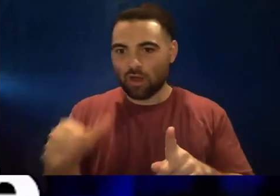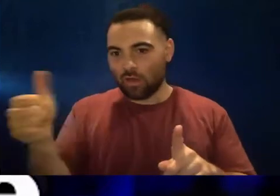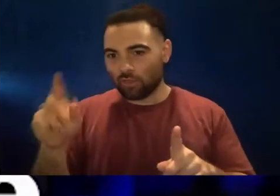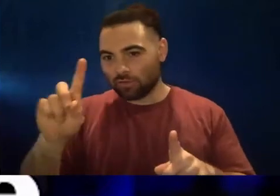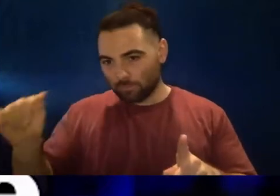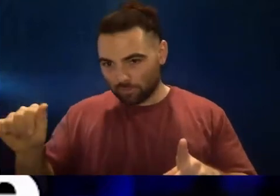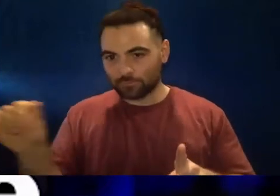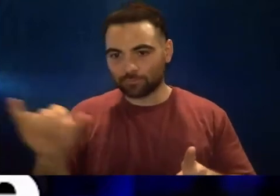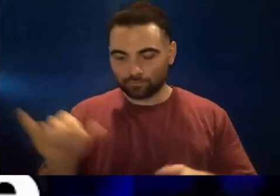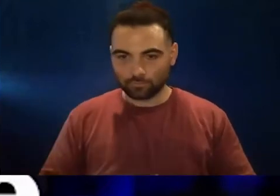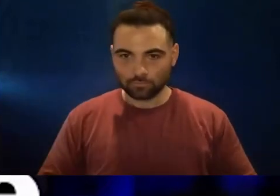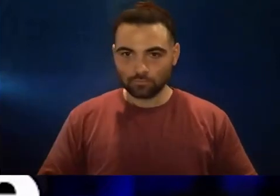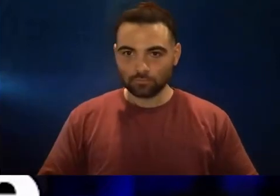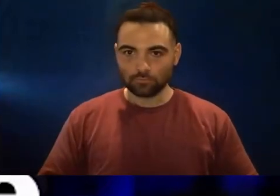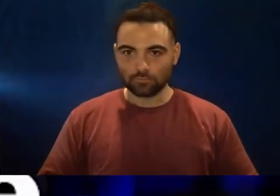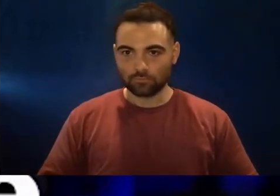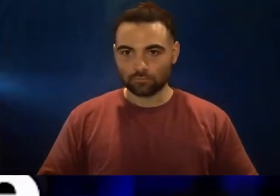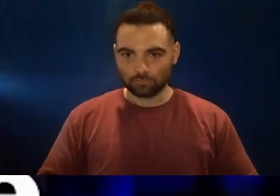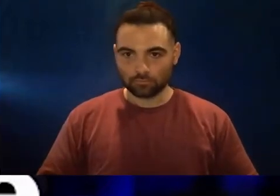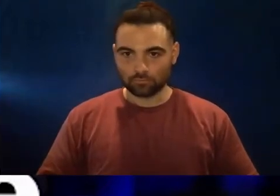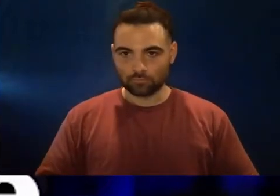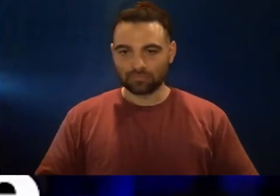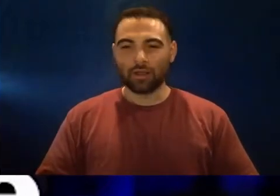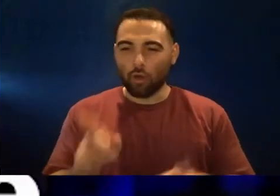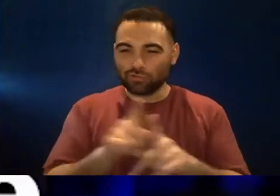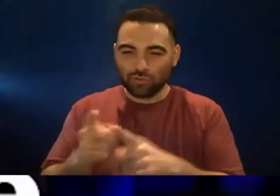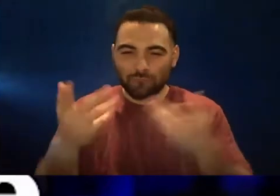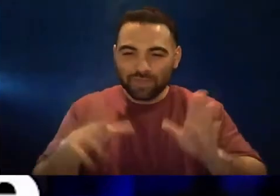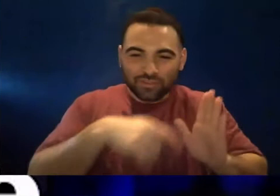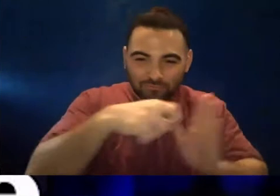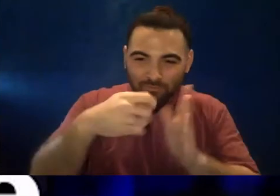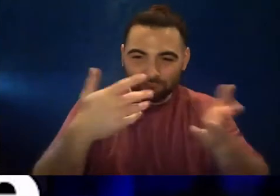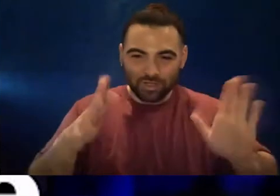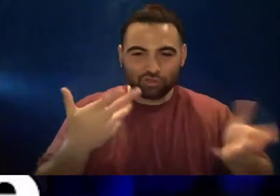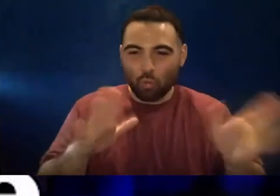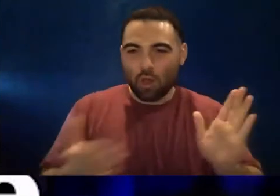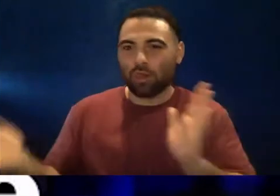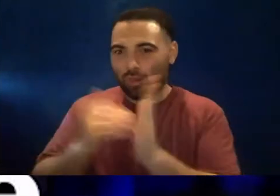and also not to be just reiterating the same conversation that has been had before.